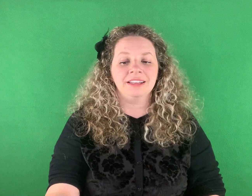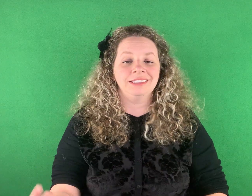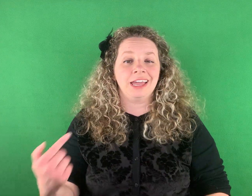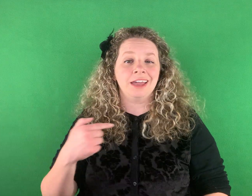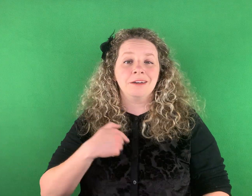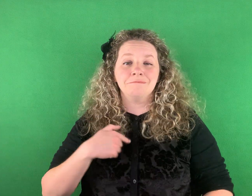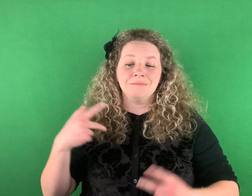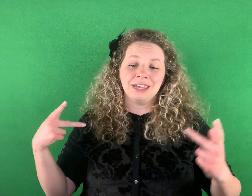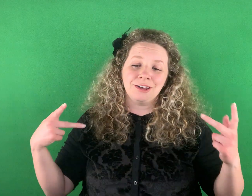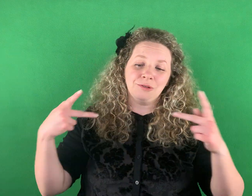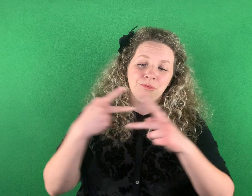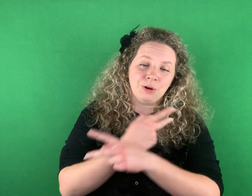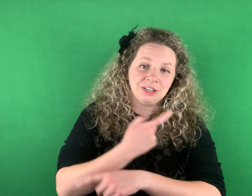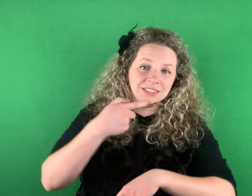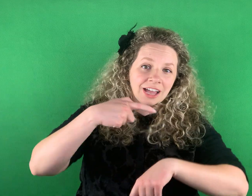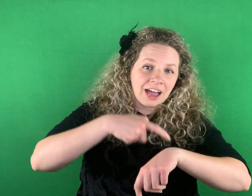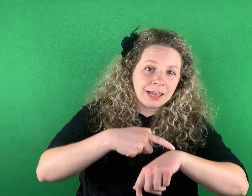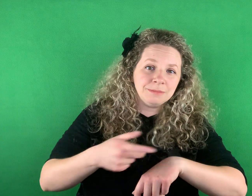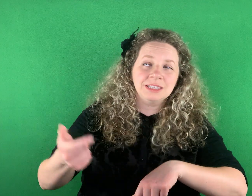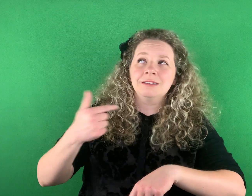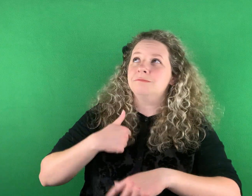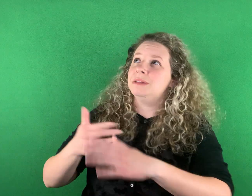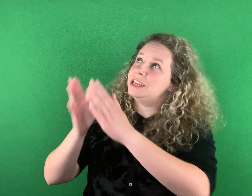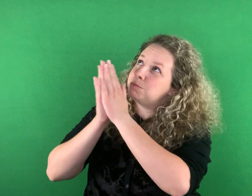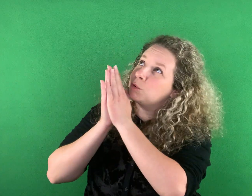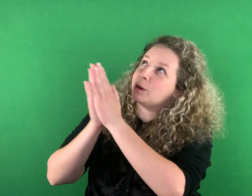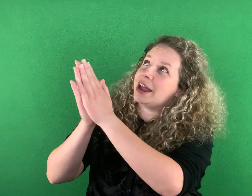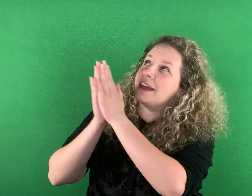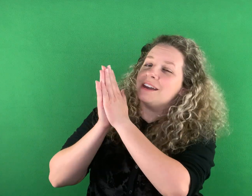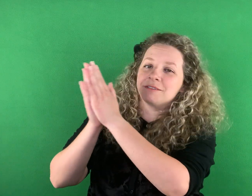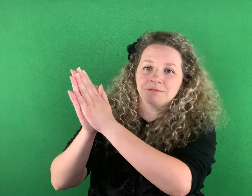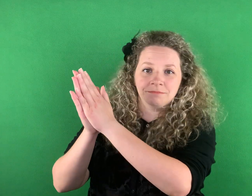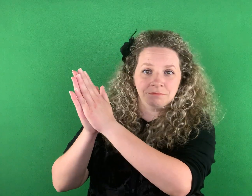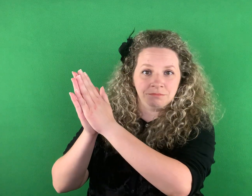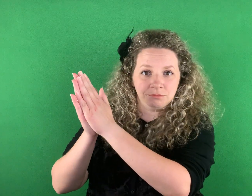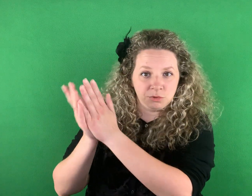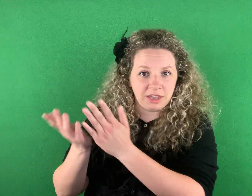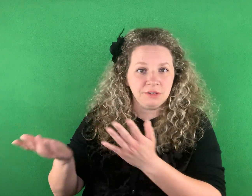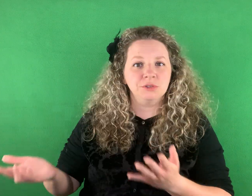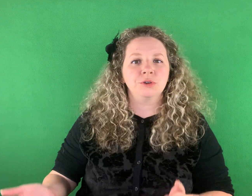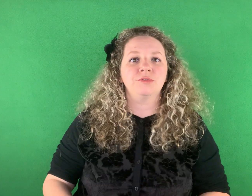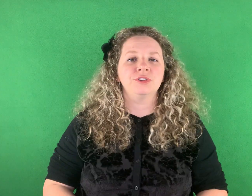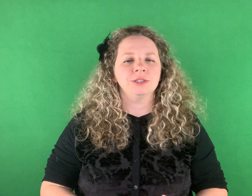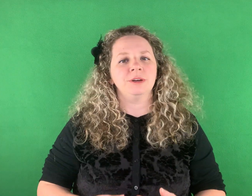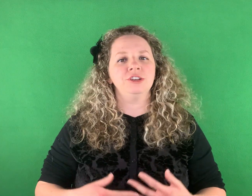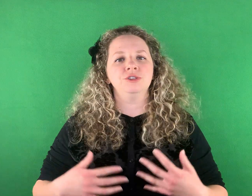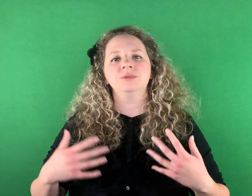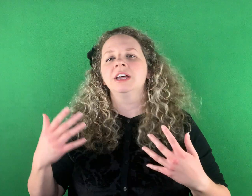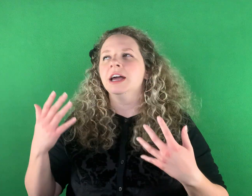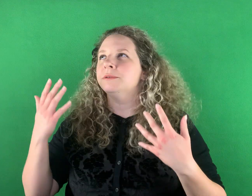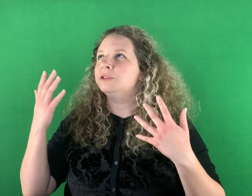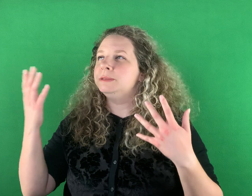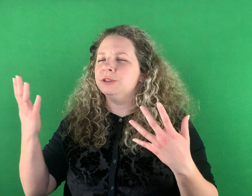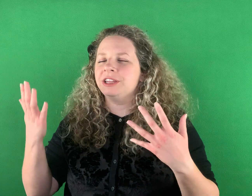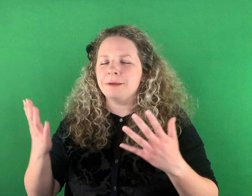I could say: ME WORST TIMES ME PRAY Okay. So for this, I choose— I’m going to be looking up.